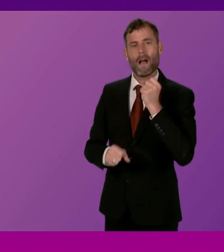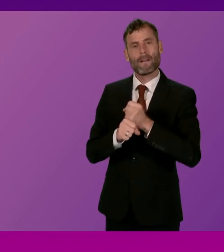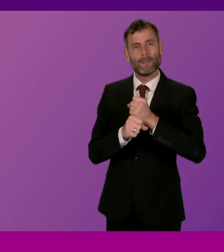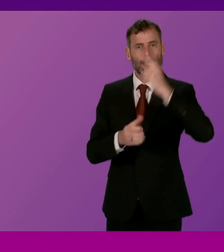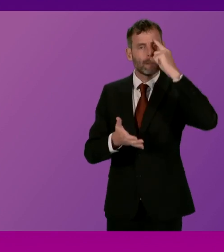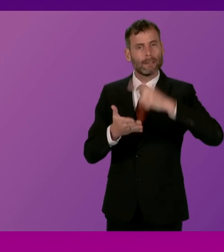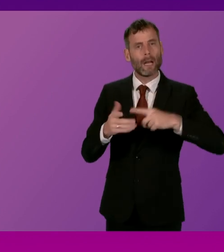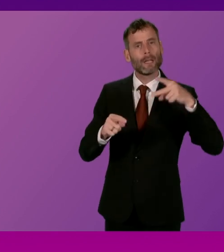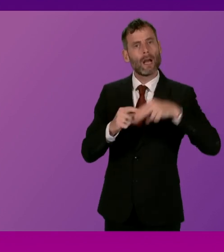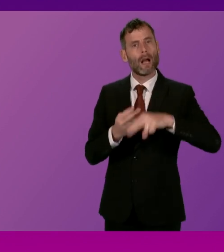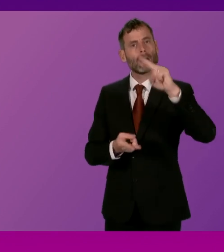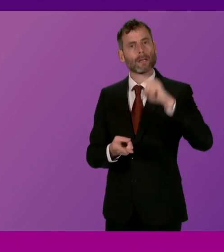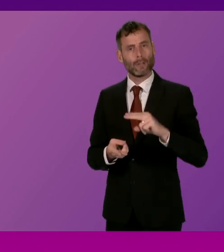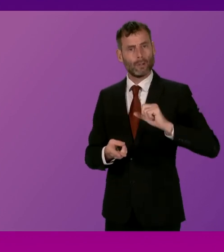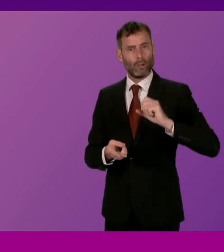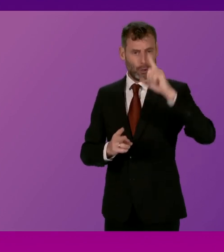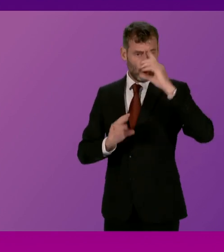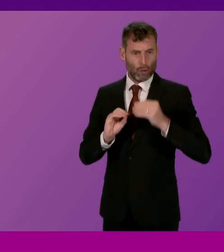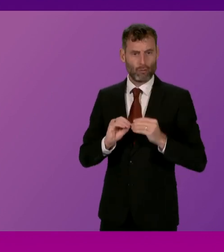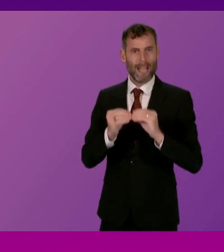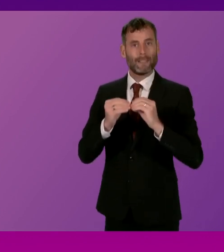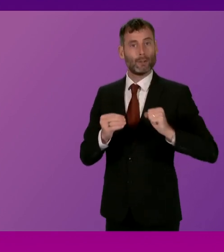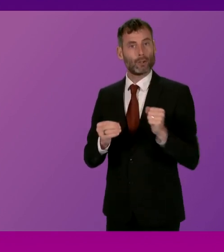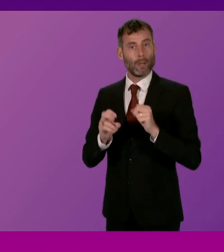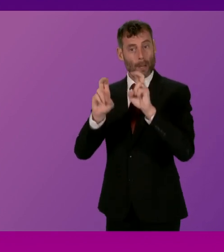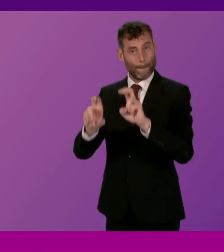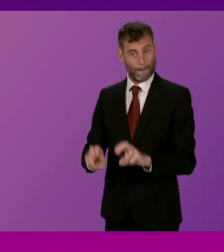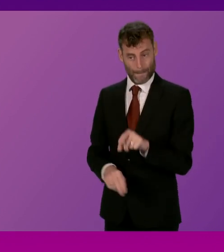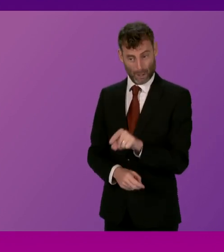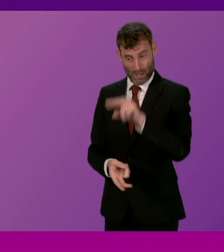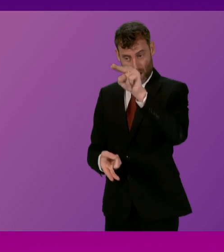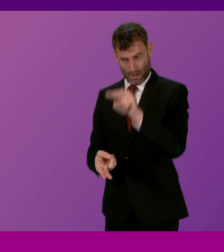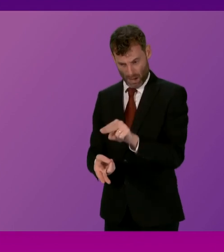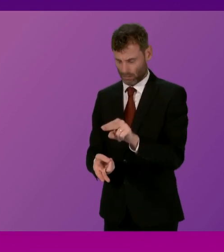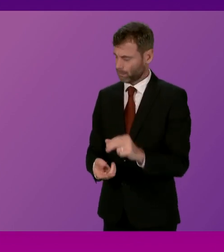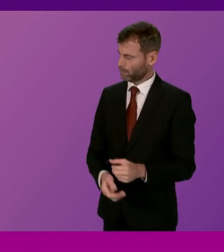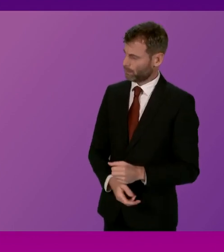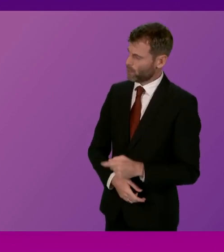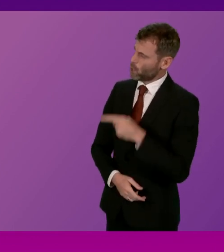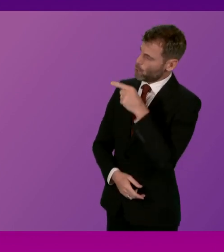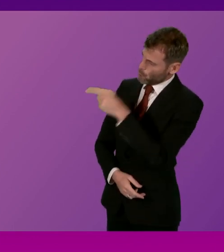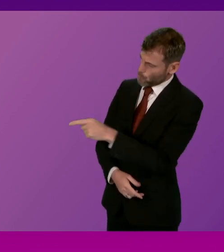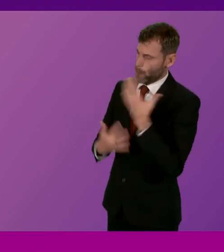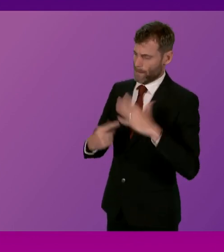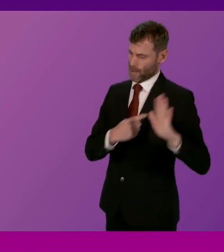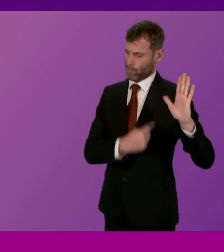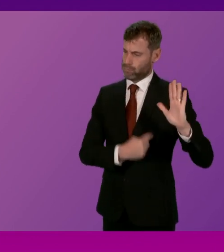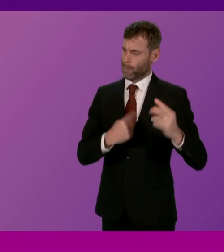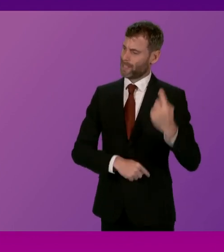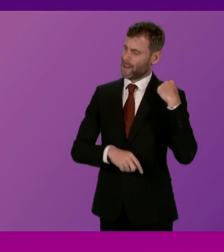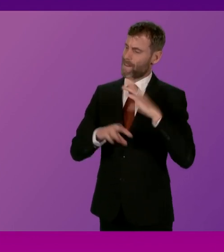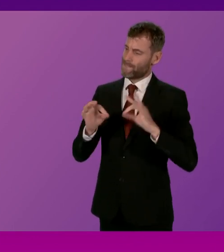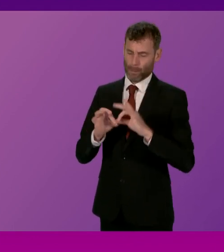budget not only represents the complete reversal of a commitment that the SNP made in February